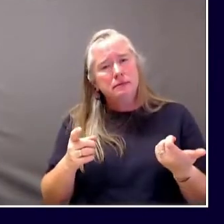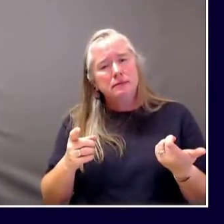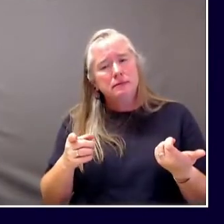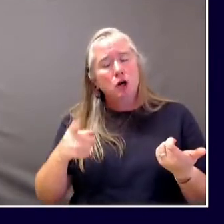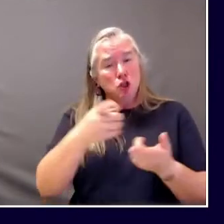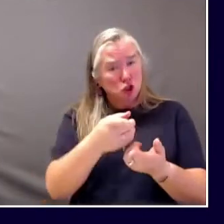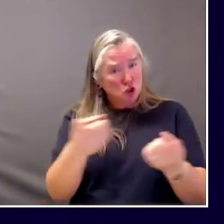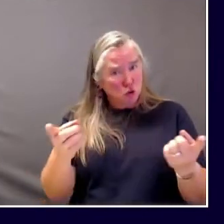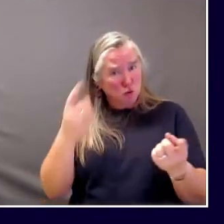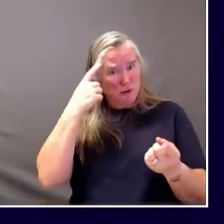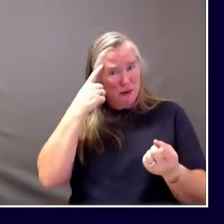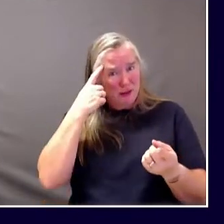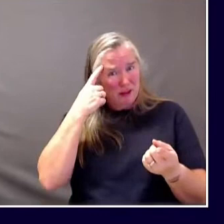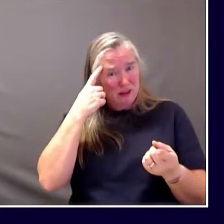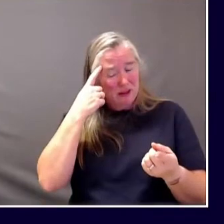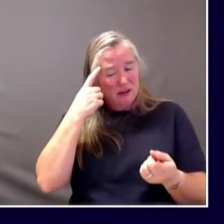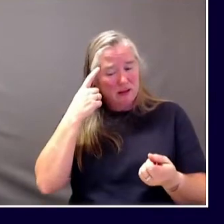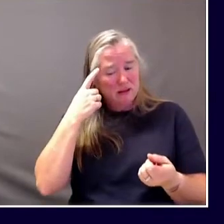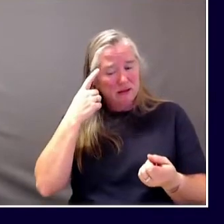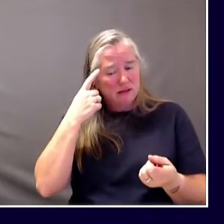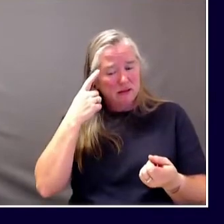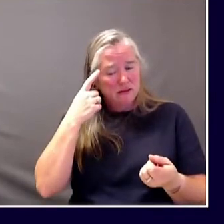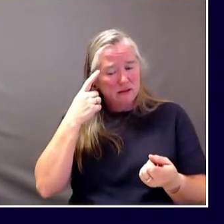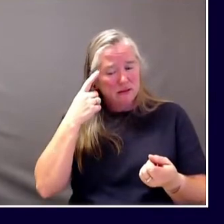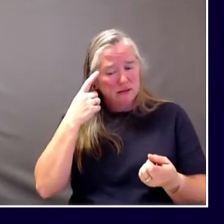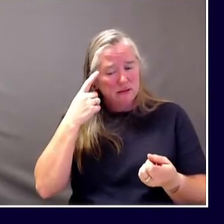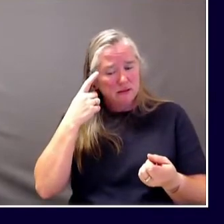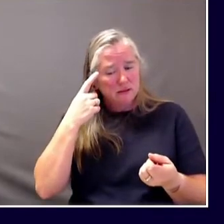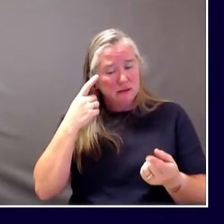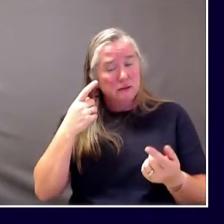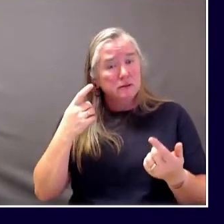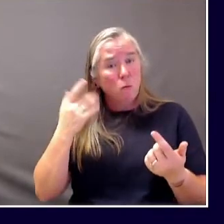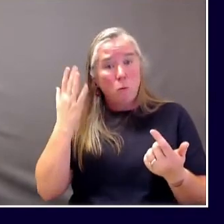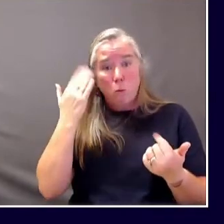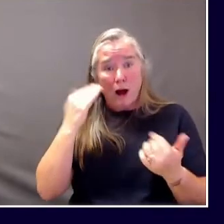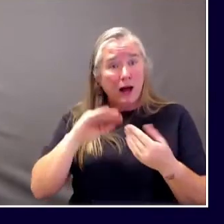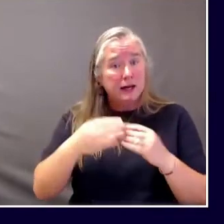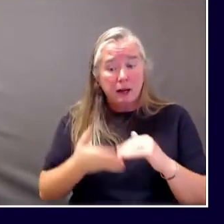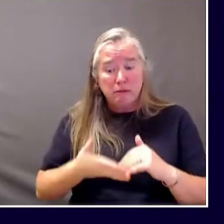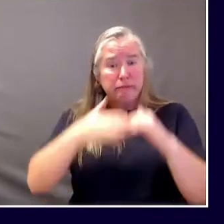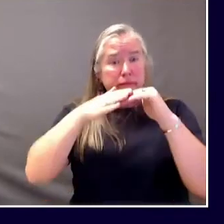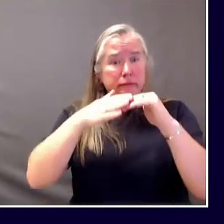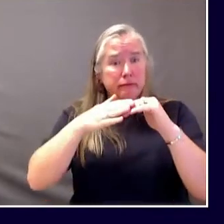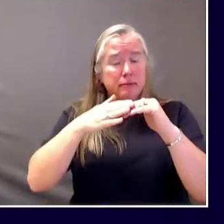the U. K. R. just from people